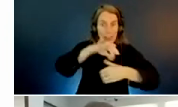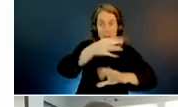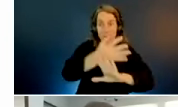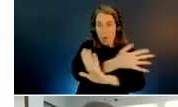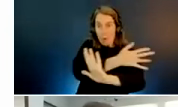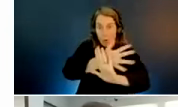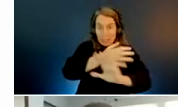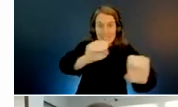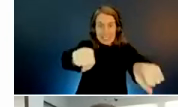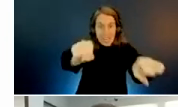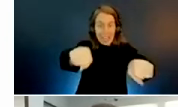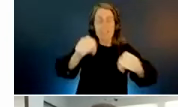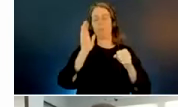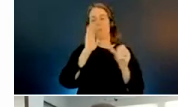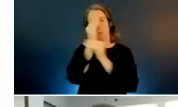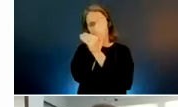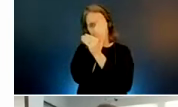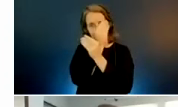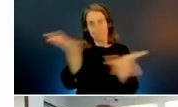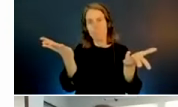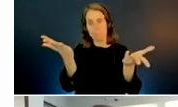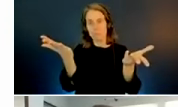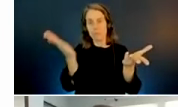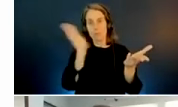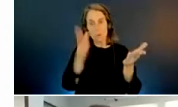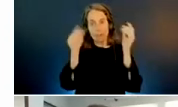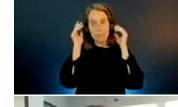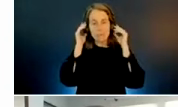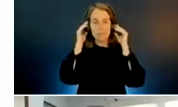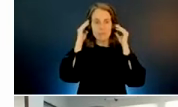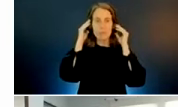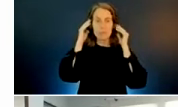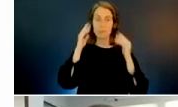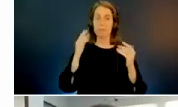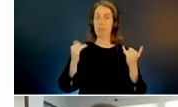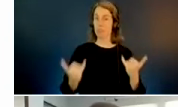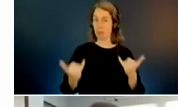period before the general election um the way it's written now is that it would currently only be for